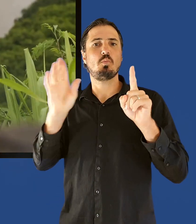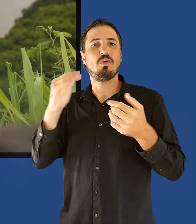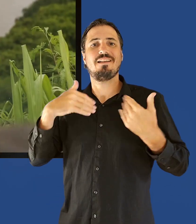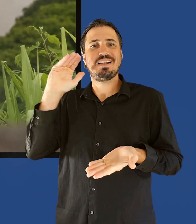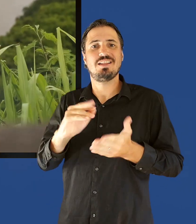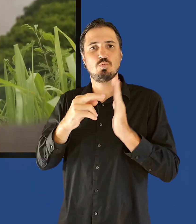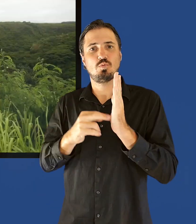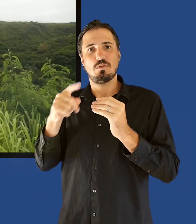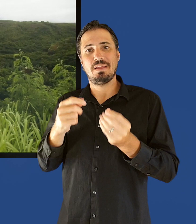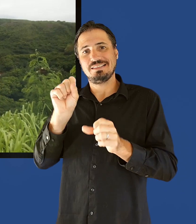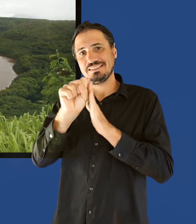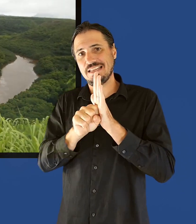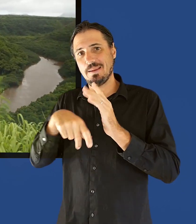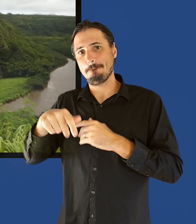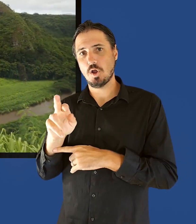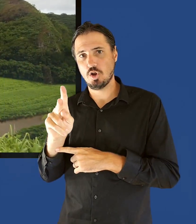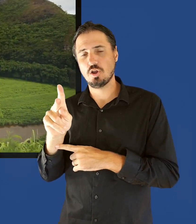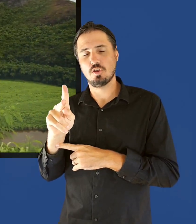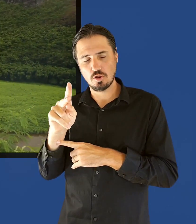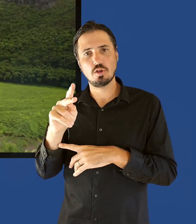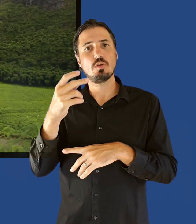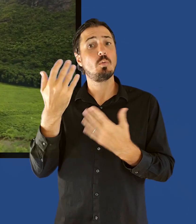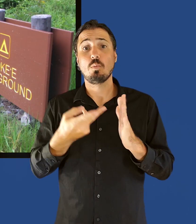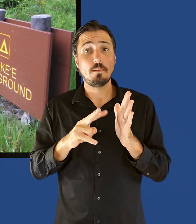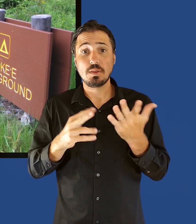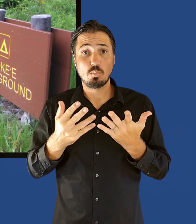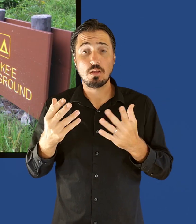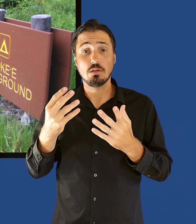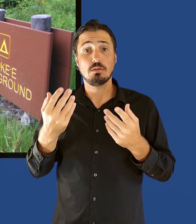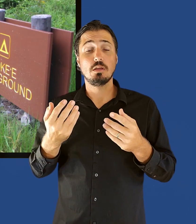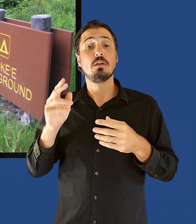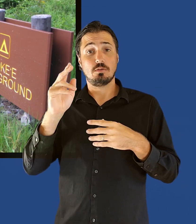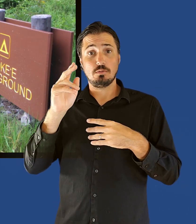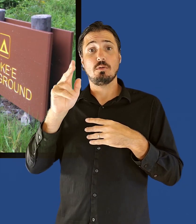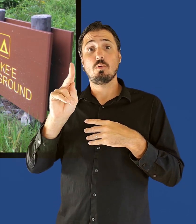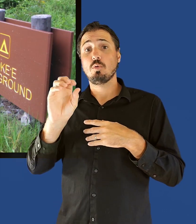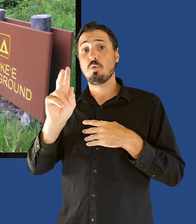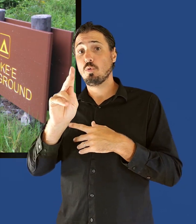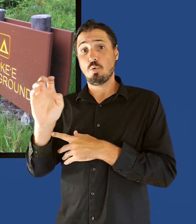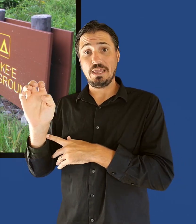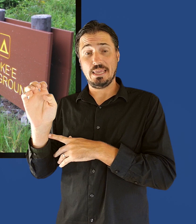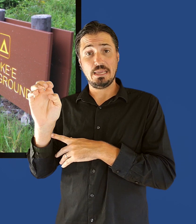All Kauaʻi State Parks have reopened. Camping and lodging in Kokeʻe State Park is now available.